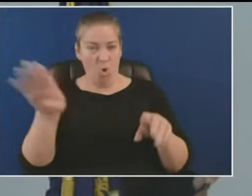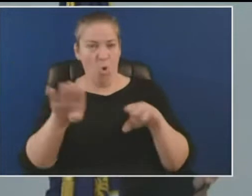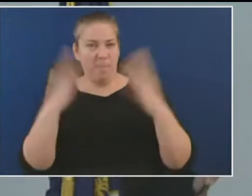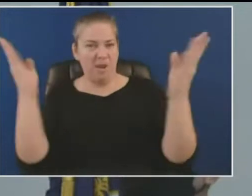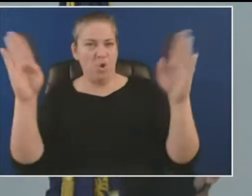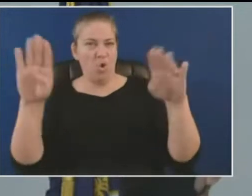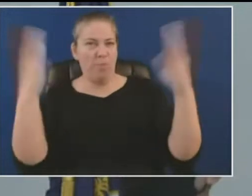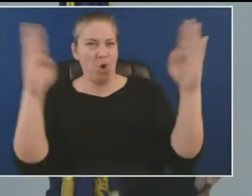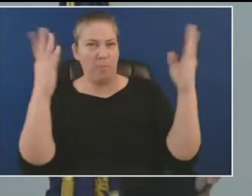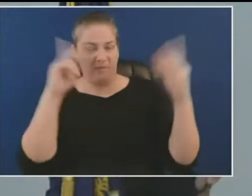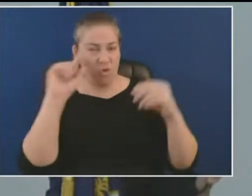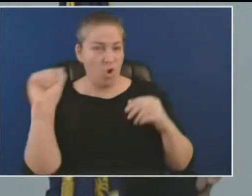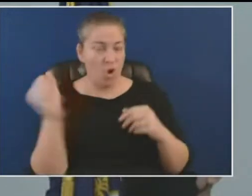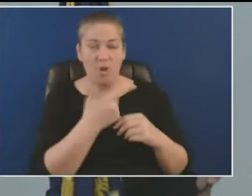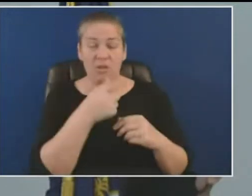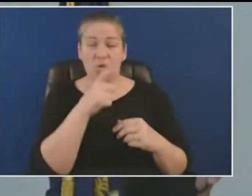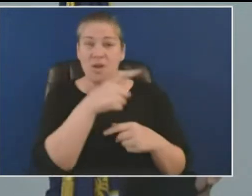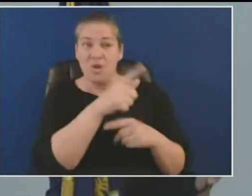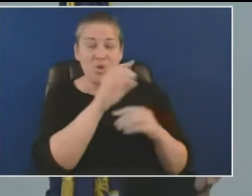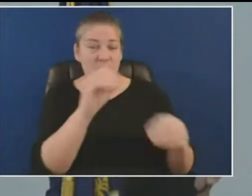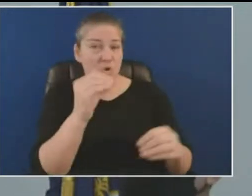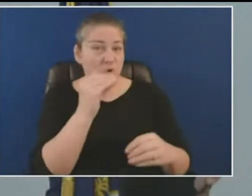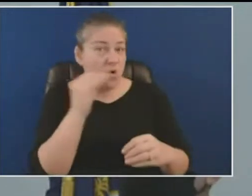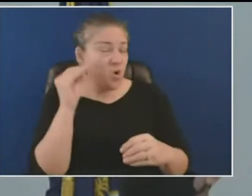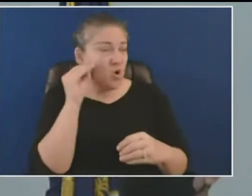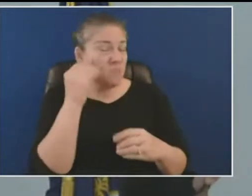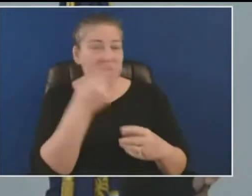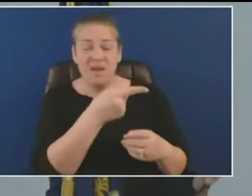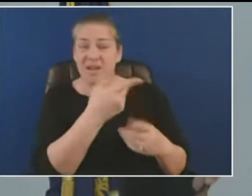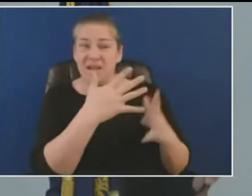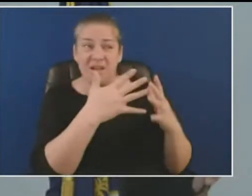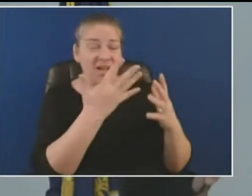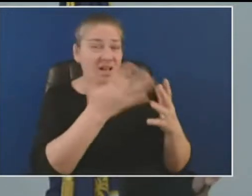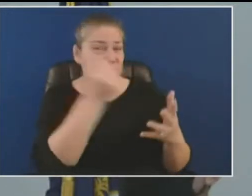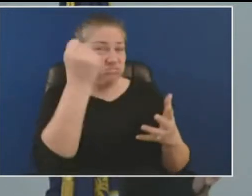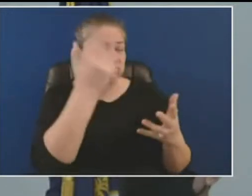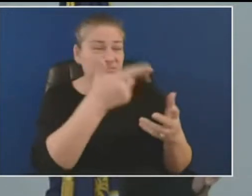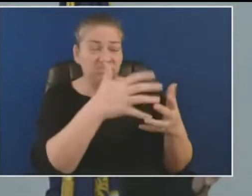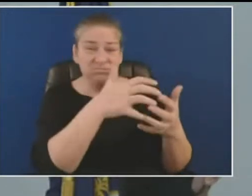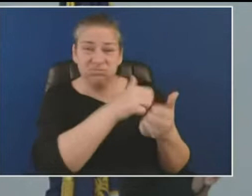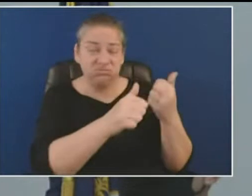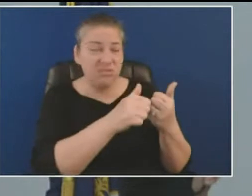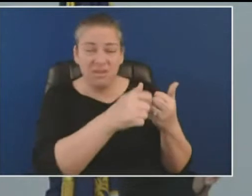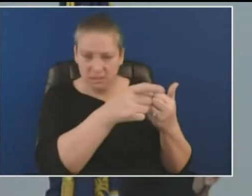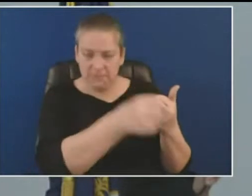displaced for them to be able to have a place to stay to live until